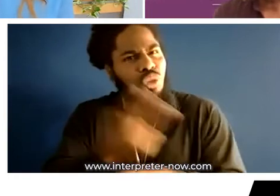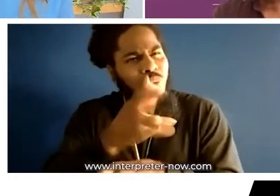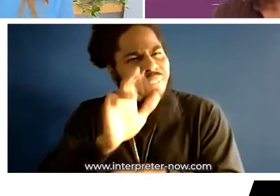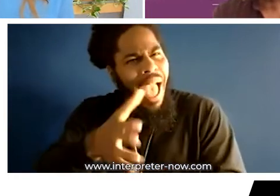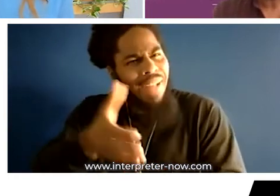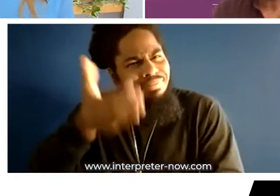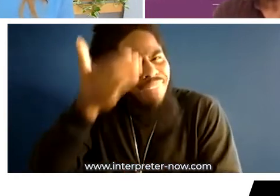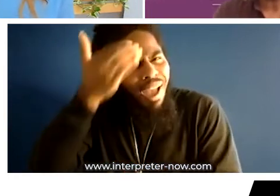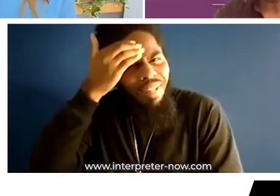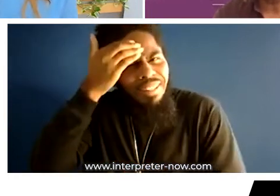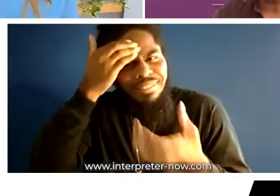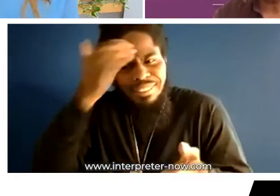Yes. That brings up another good point.